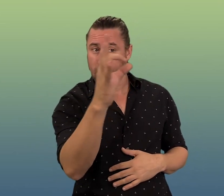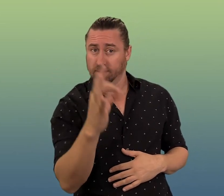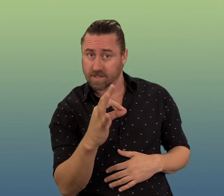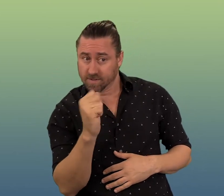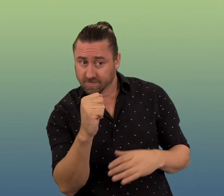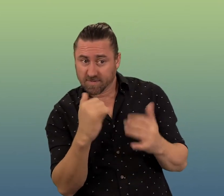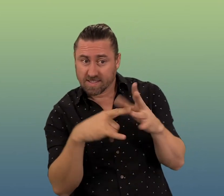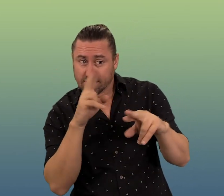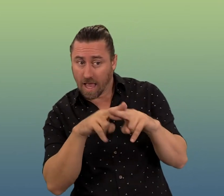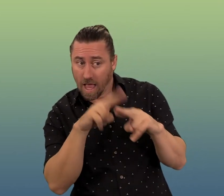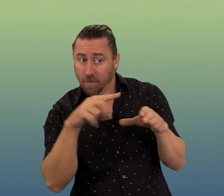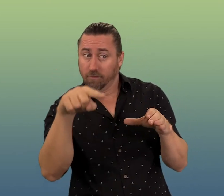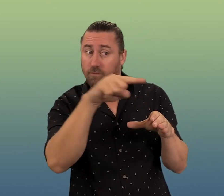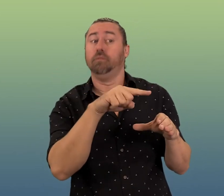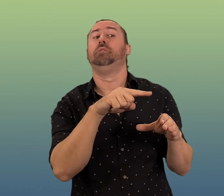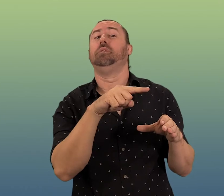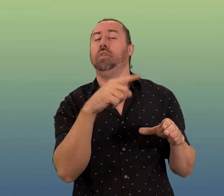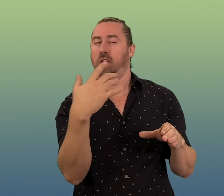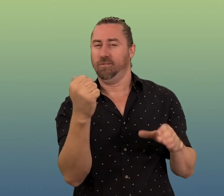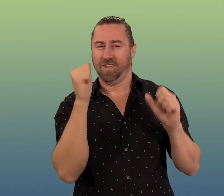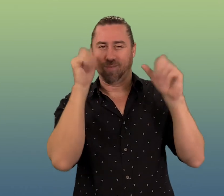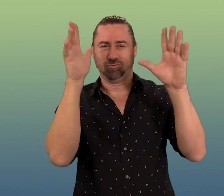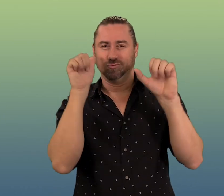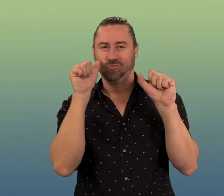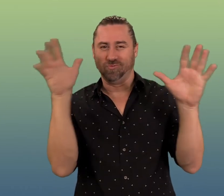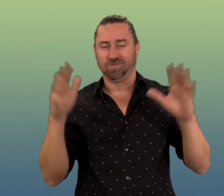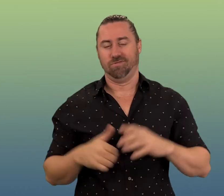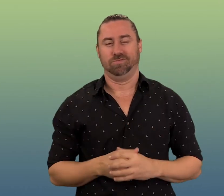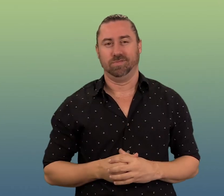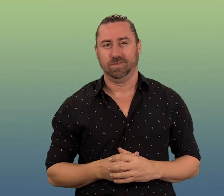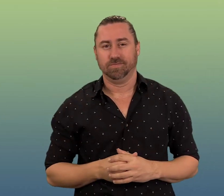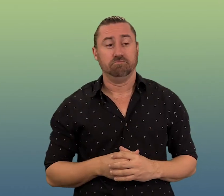3% of employees to include Aboriginal and Torres Strait Islander people.